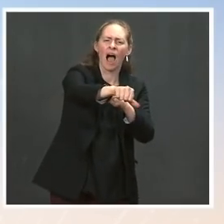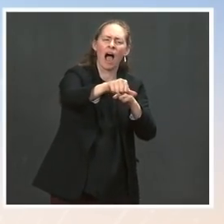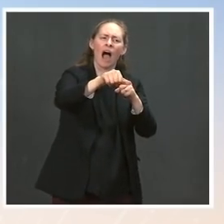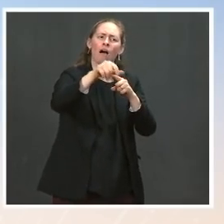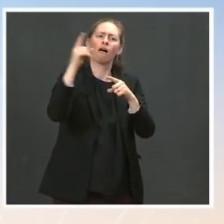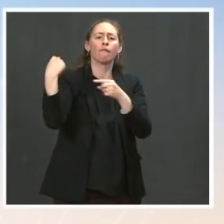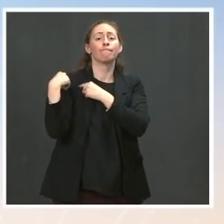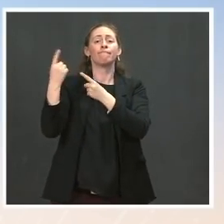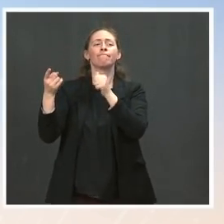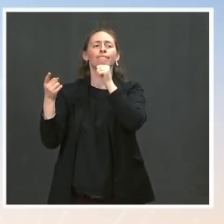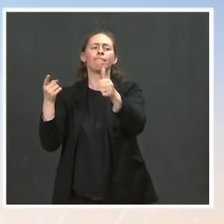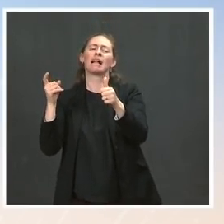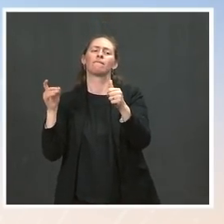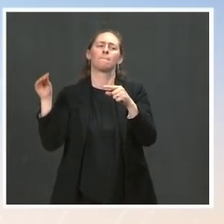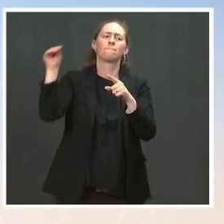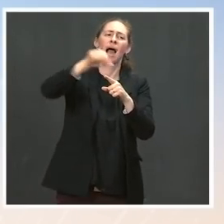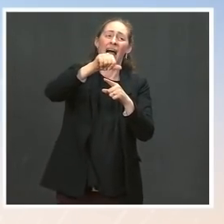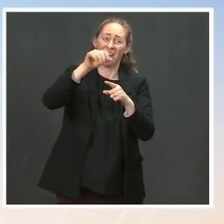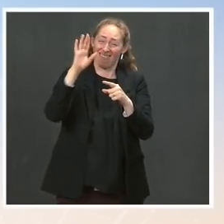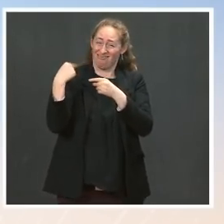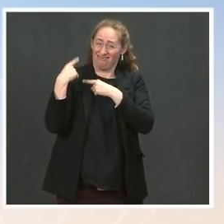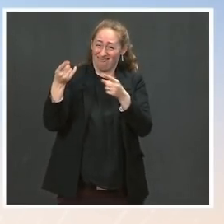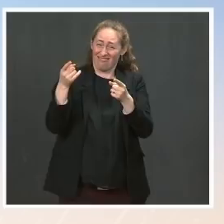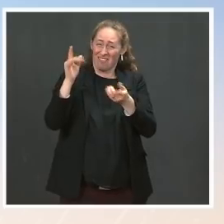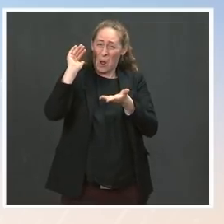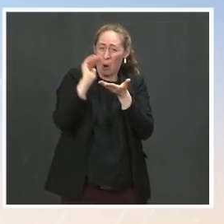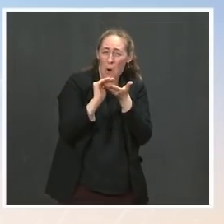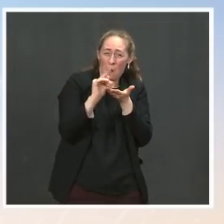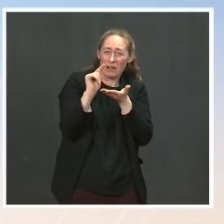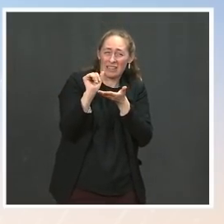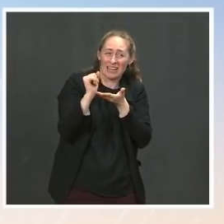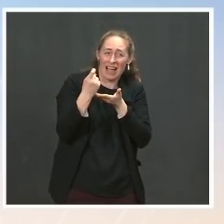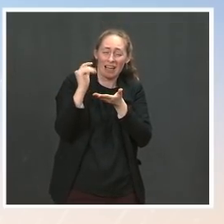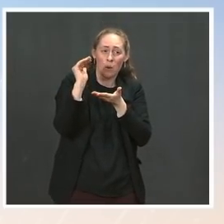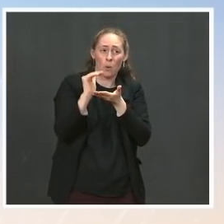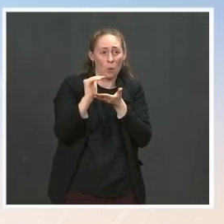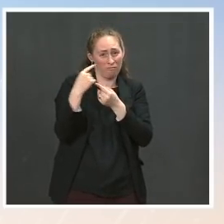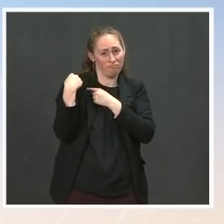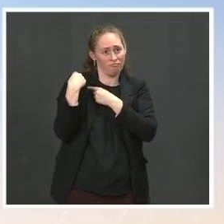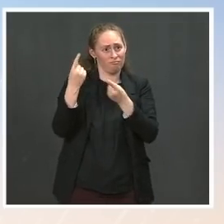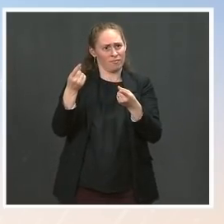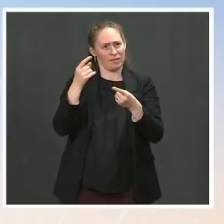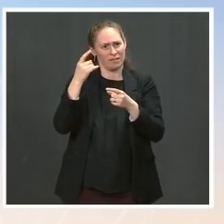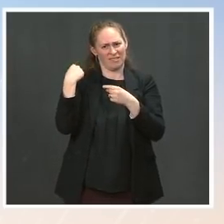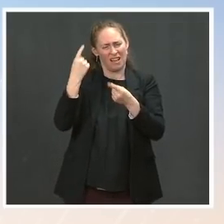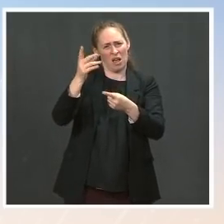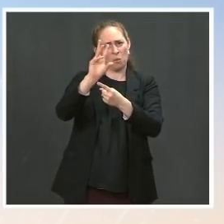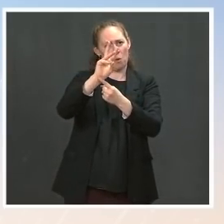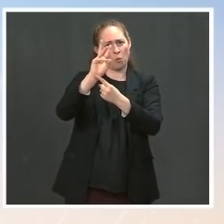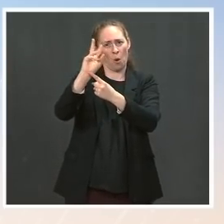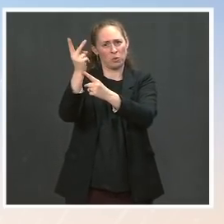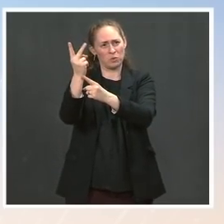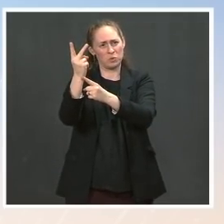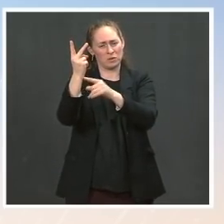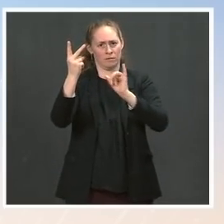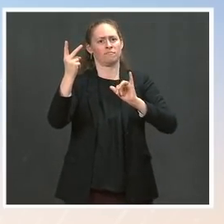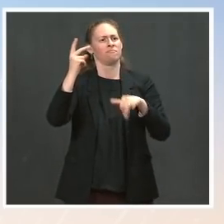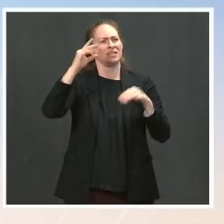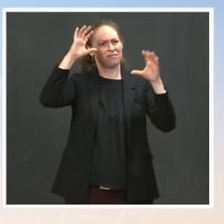that is still lower than it has been -- aside from a few years, since World War Two -- the President feels is an entirely reasonable,